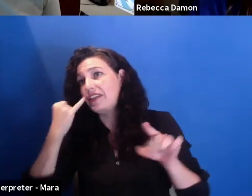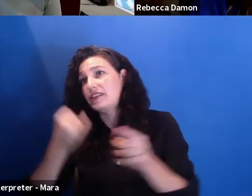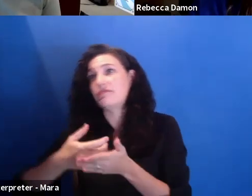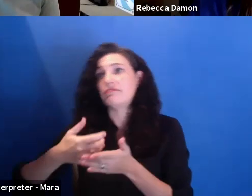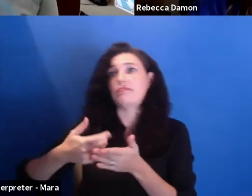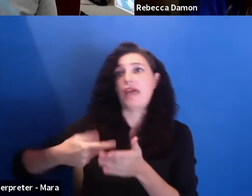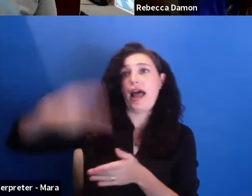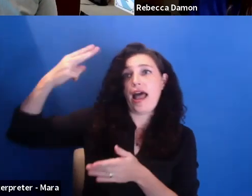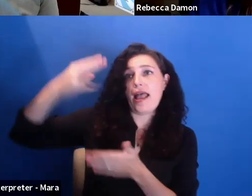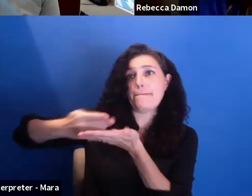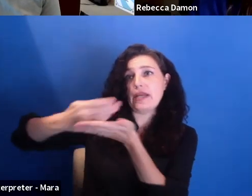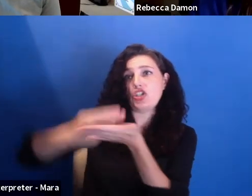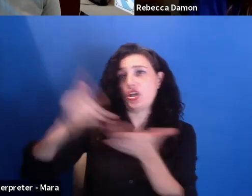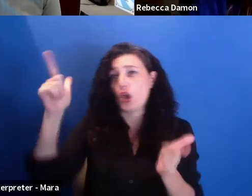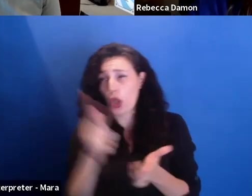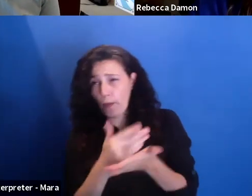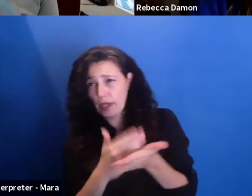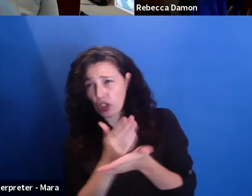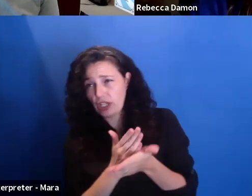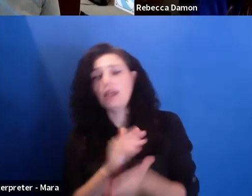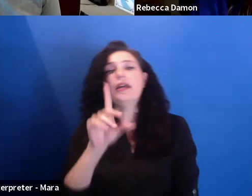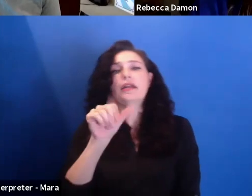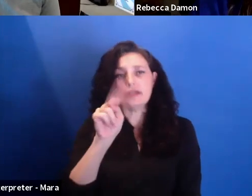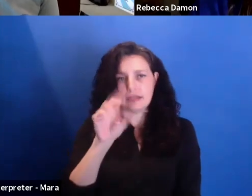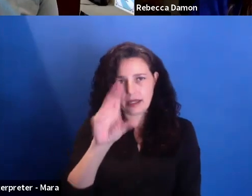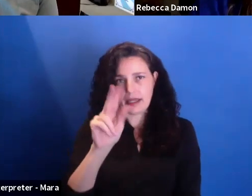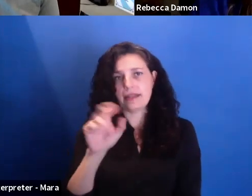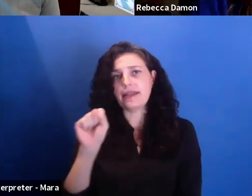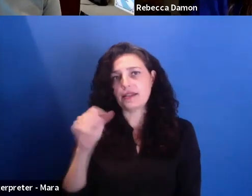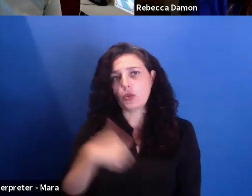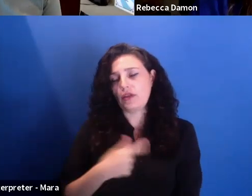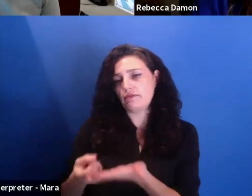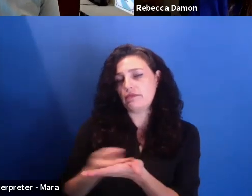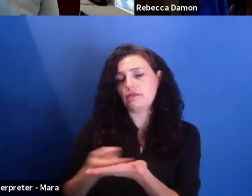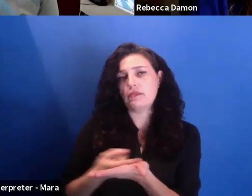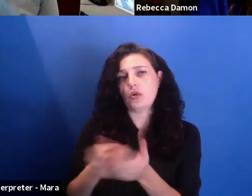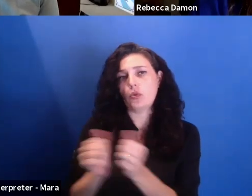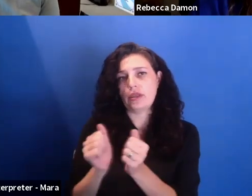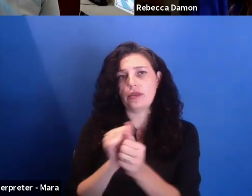First of all, we've been in communication with the Producers Guild and IFTA, the Independent Film and Television Alliance,